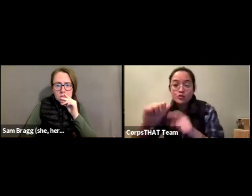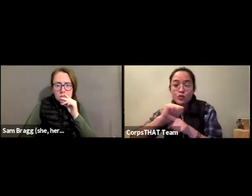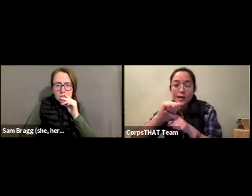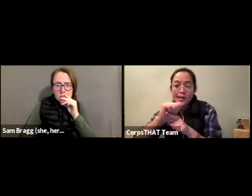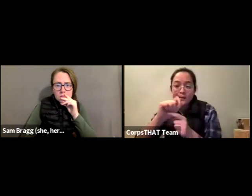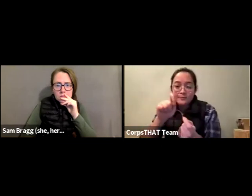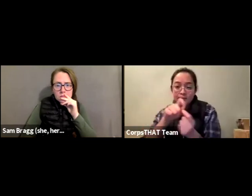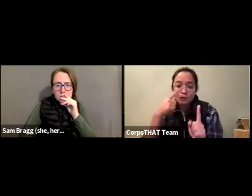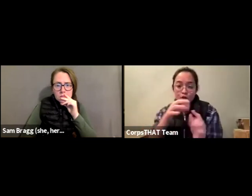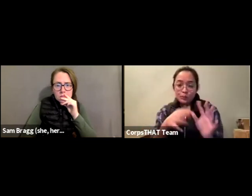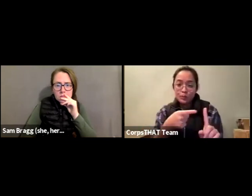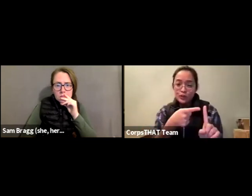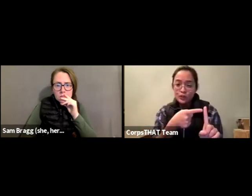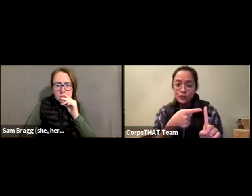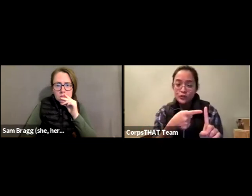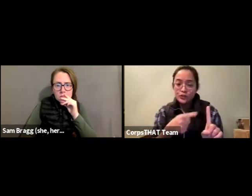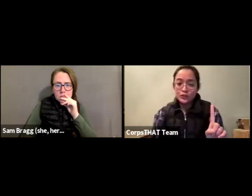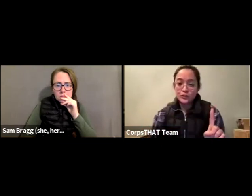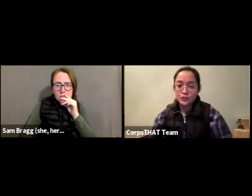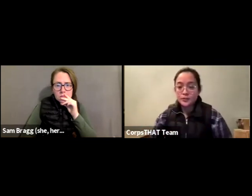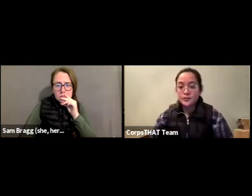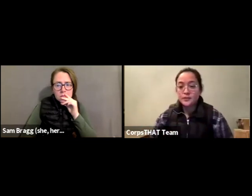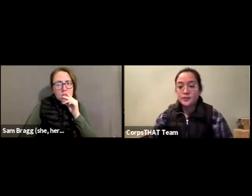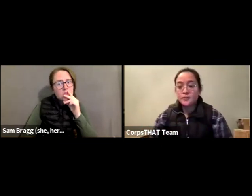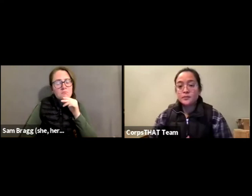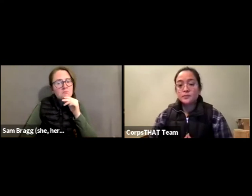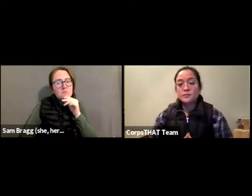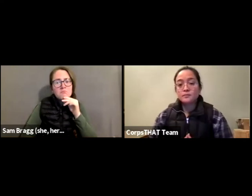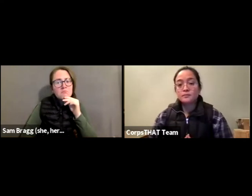that provide technical training for interpreters specifically